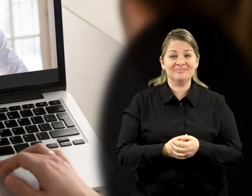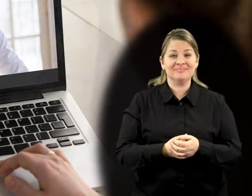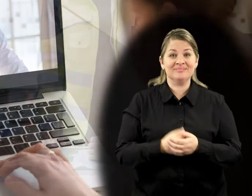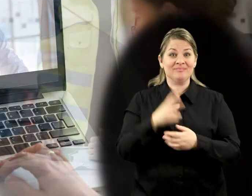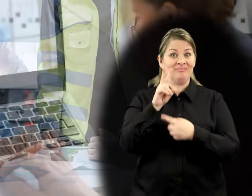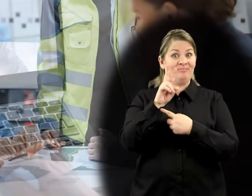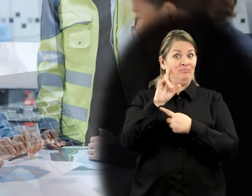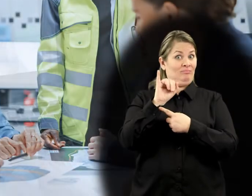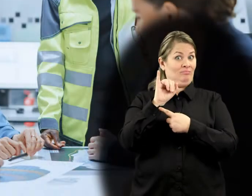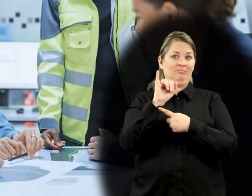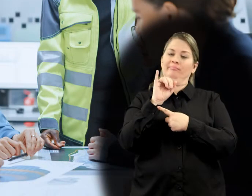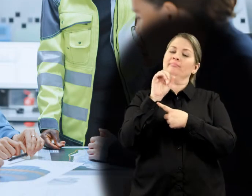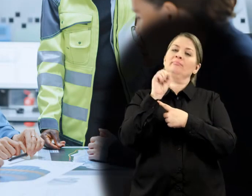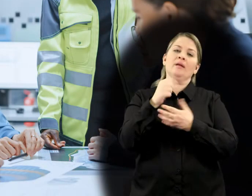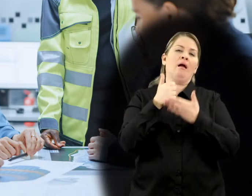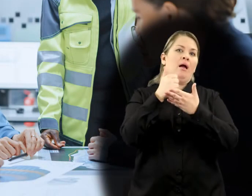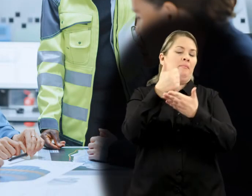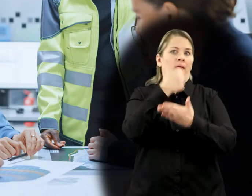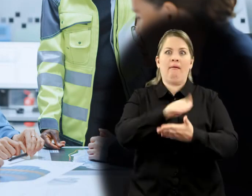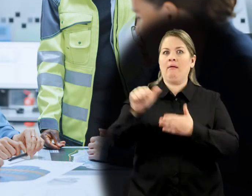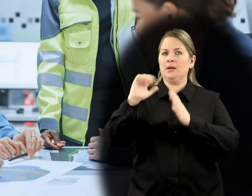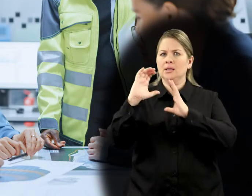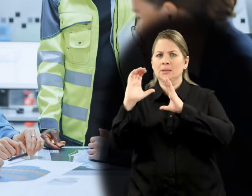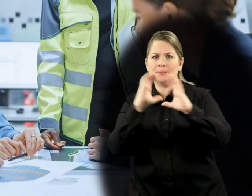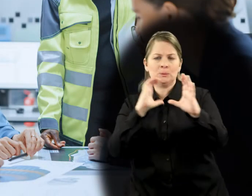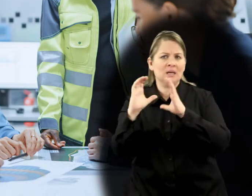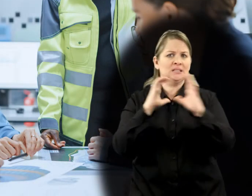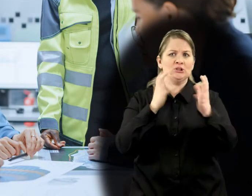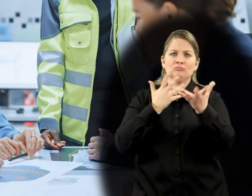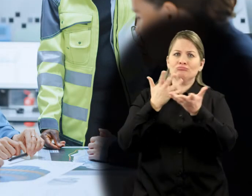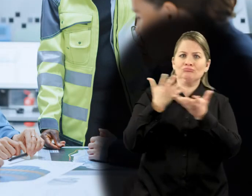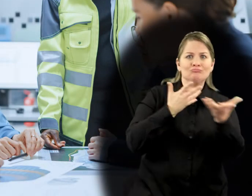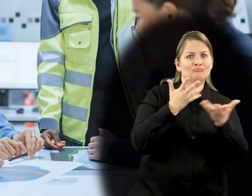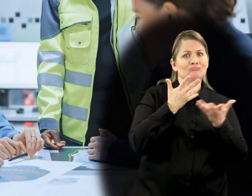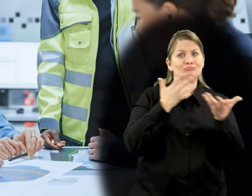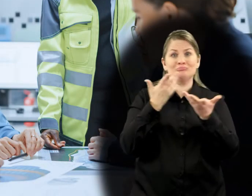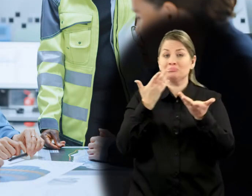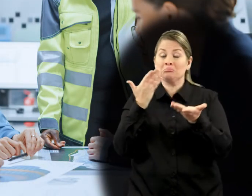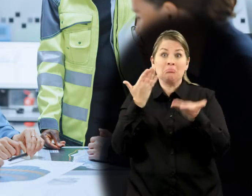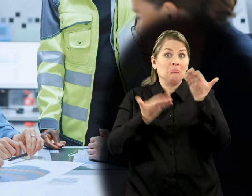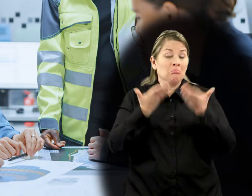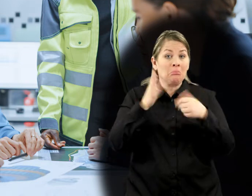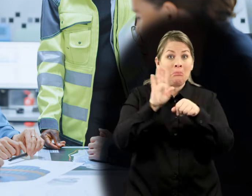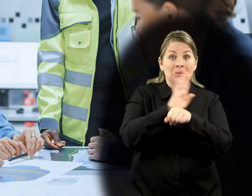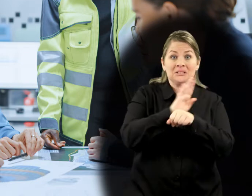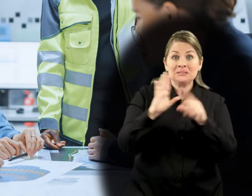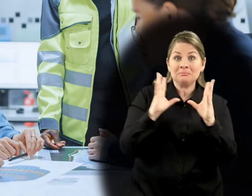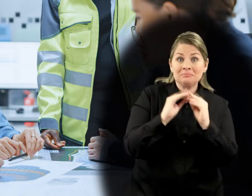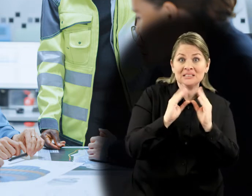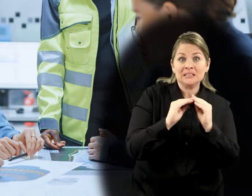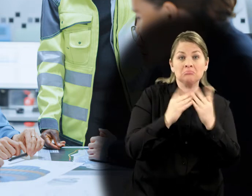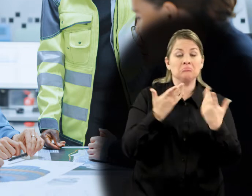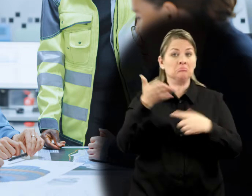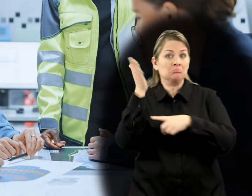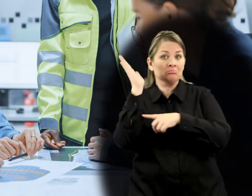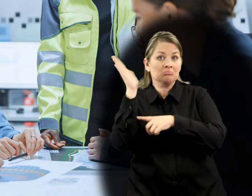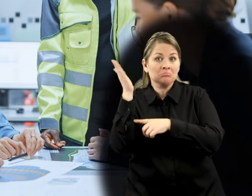VRI can be used to facilitate in-person communication: during business meetings, presentations,